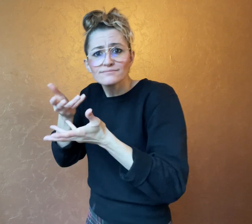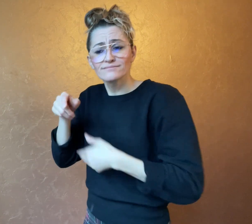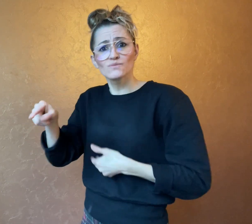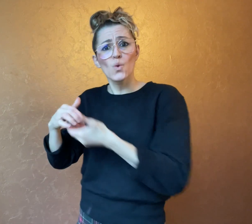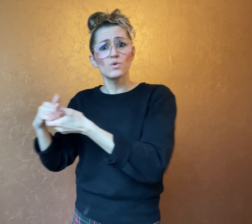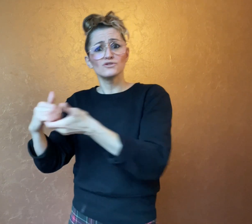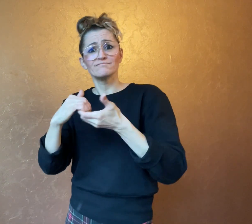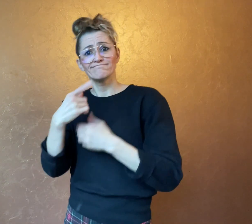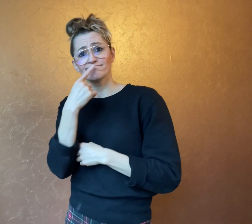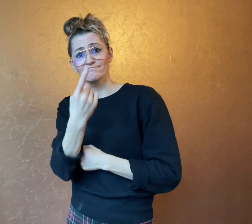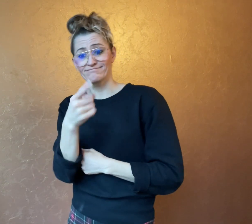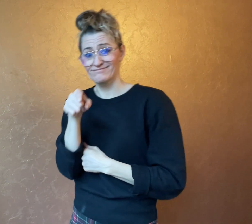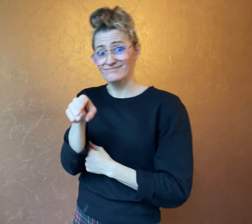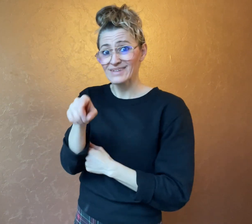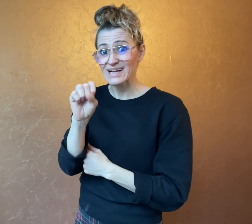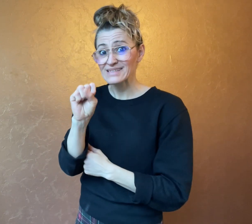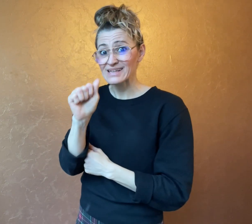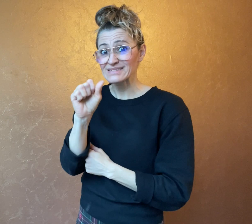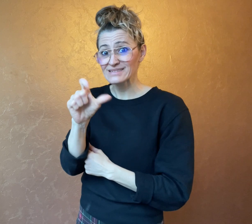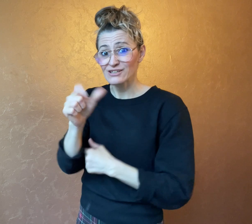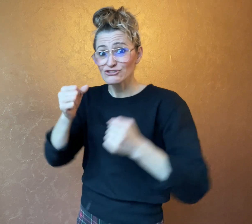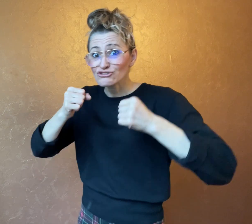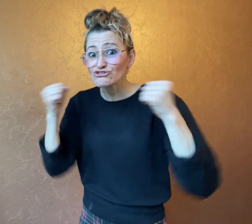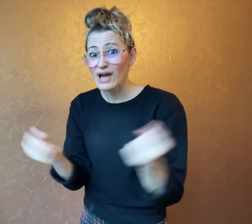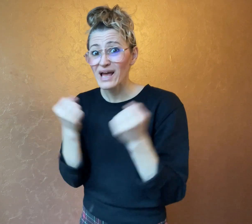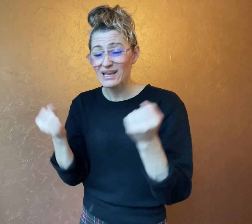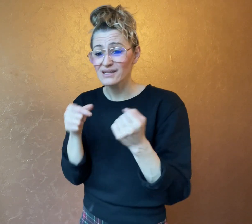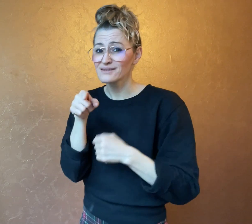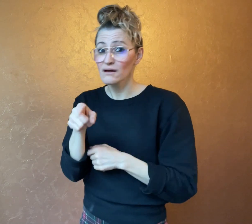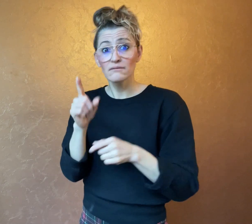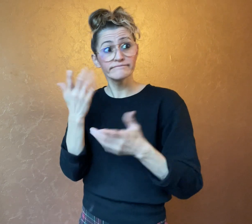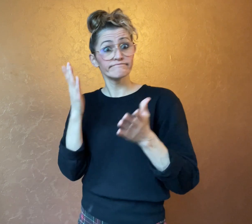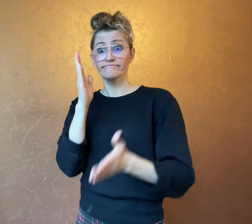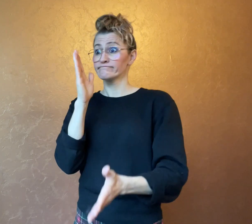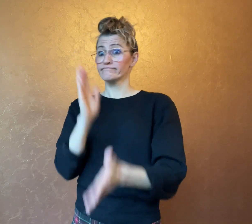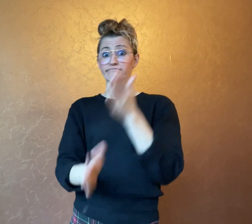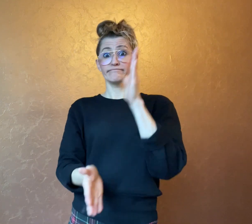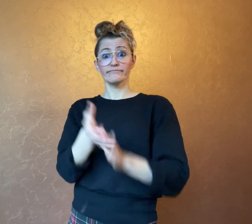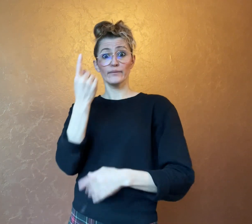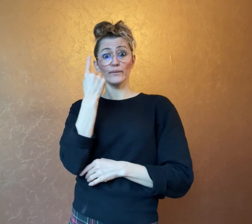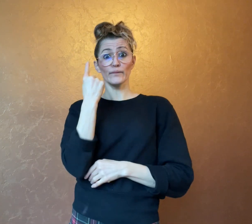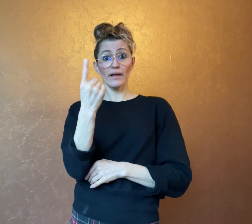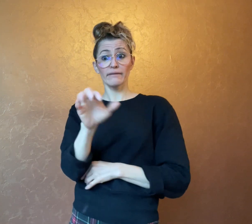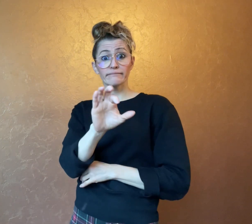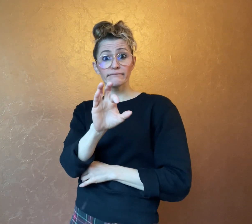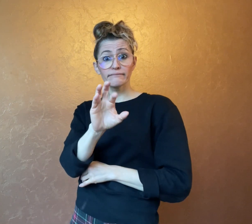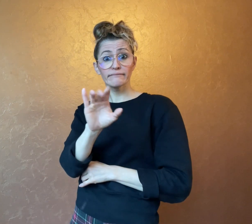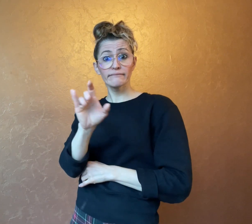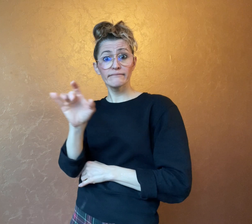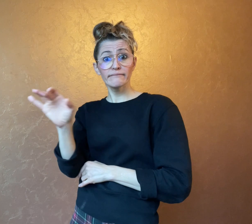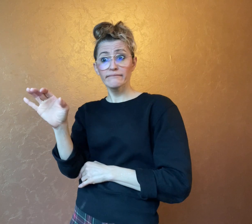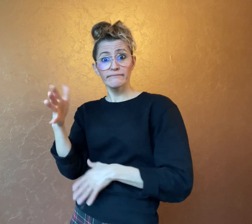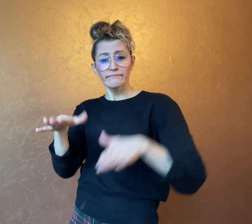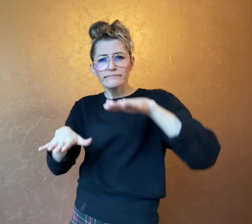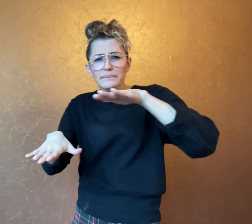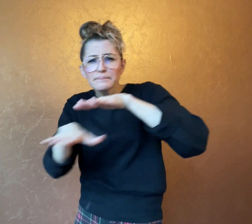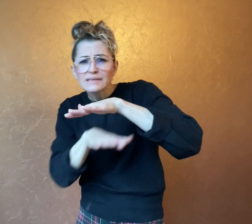training should go beyond basic fingerspelling.